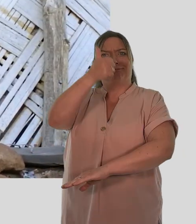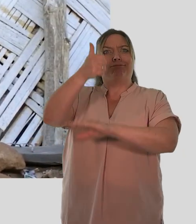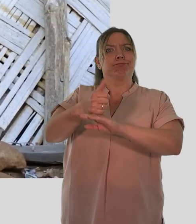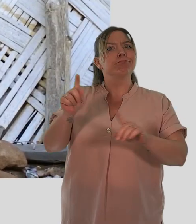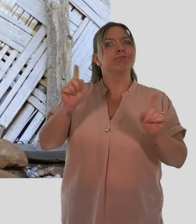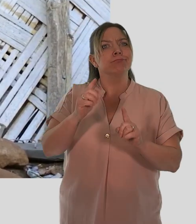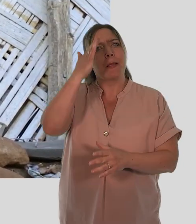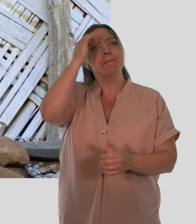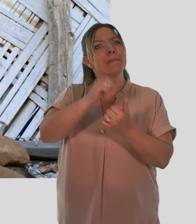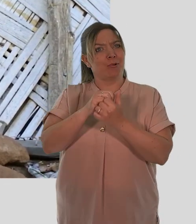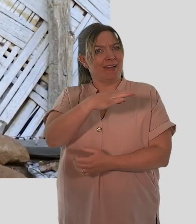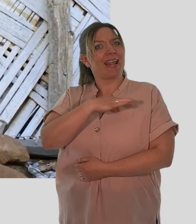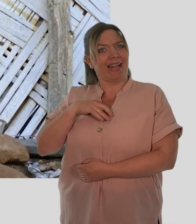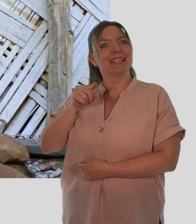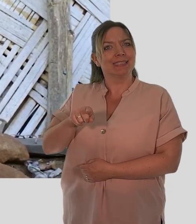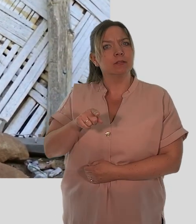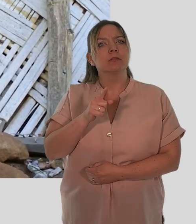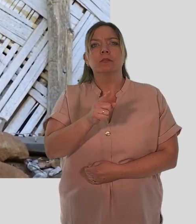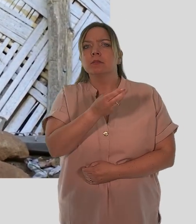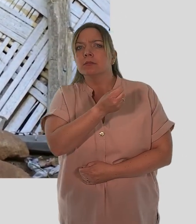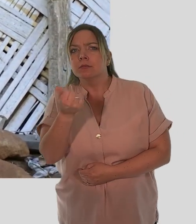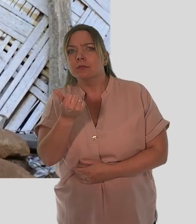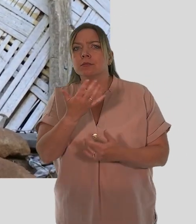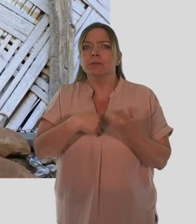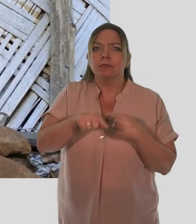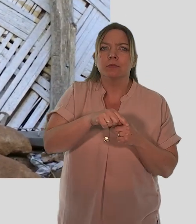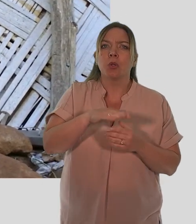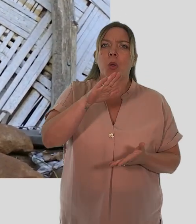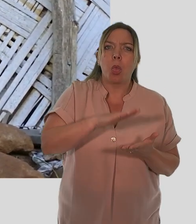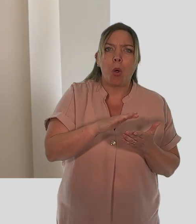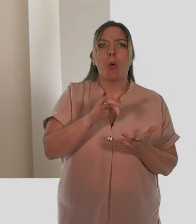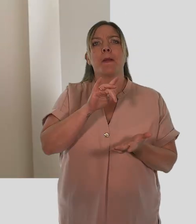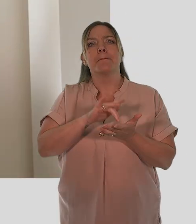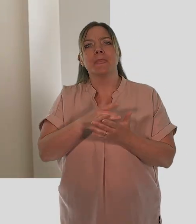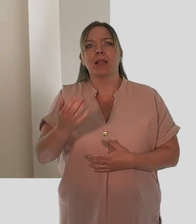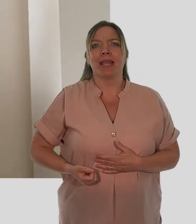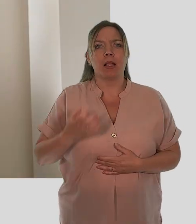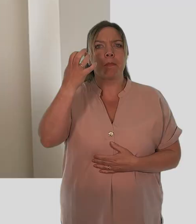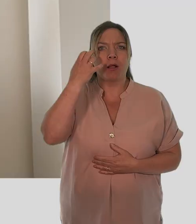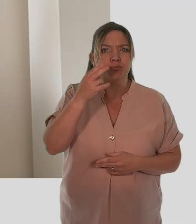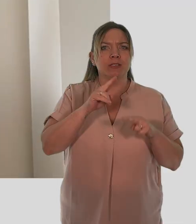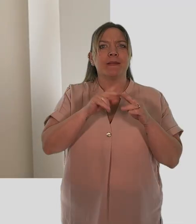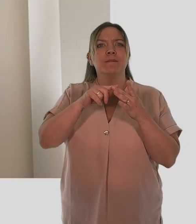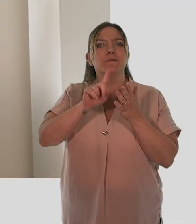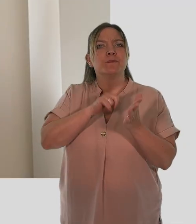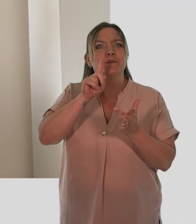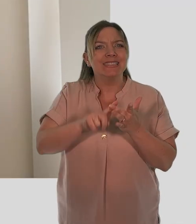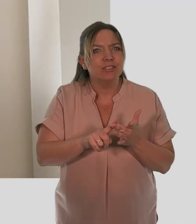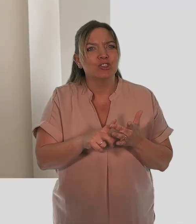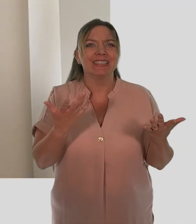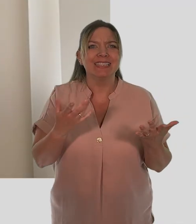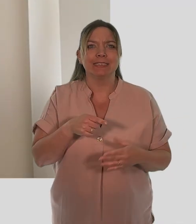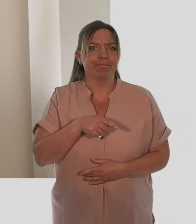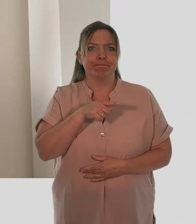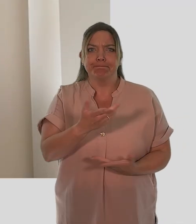such as Tonga, there are no memory clinics available at all. One of our key focuses is the region's readiness